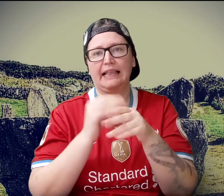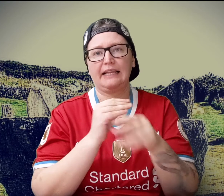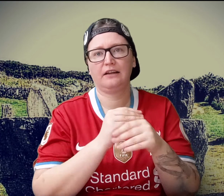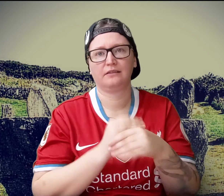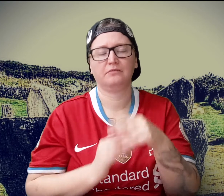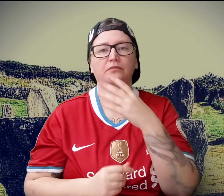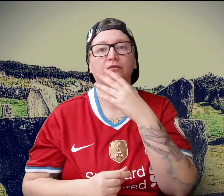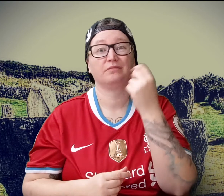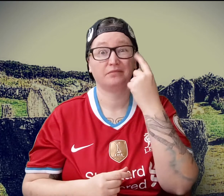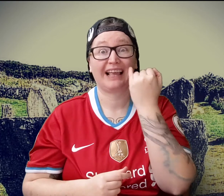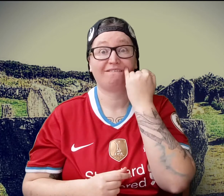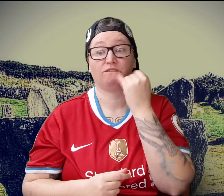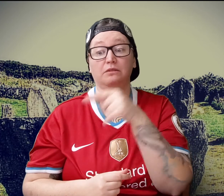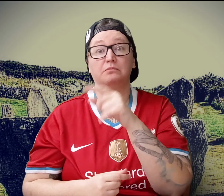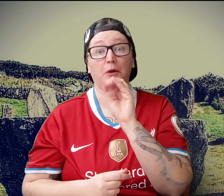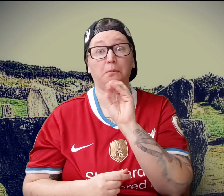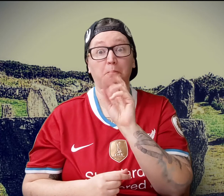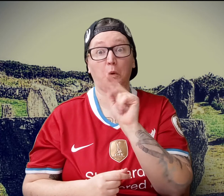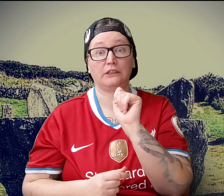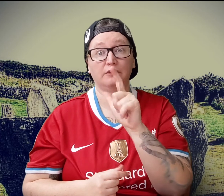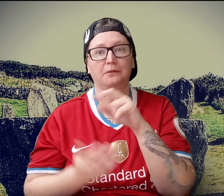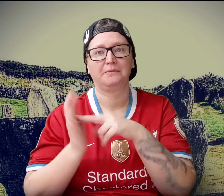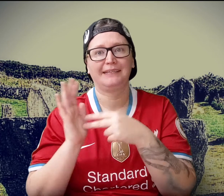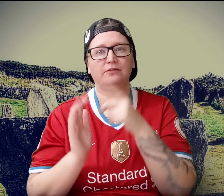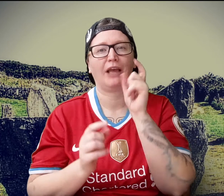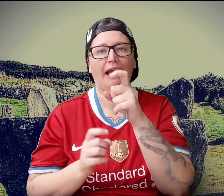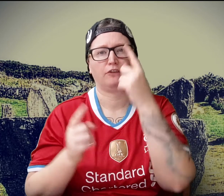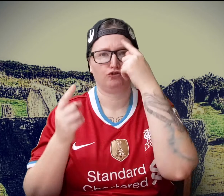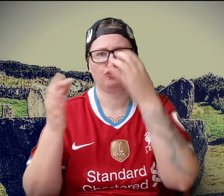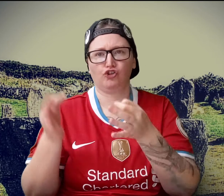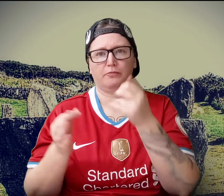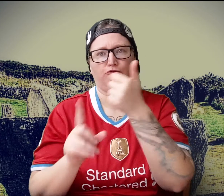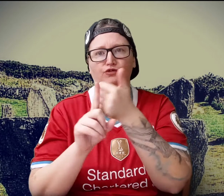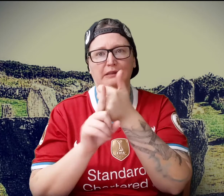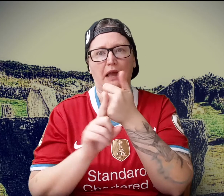on what you can do and it'll add as you go along if it's mortal that means you have to